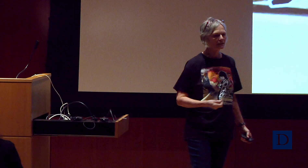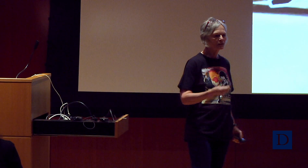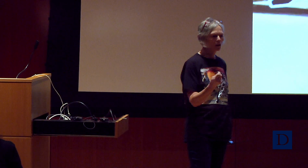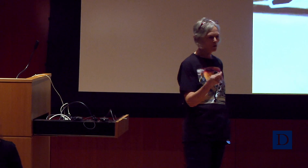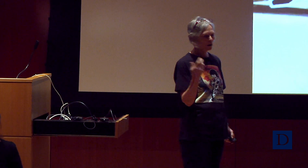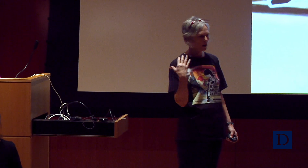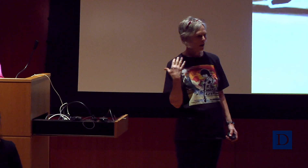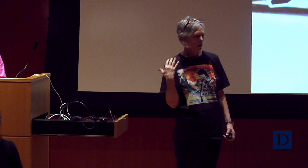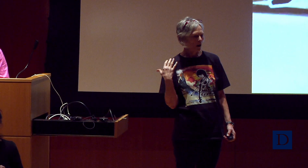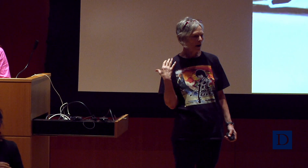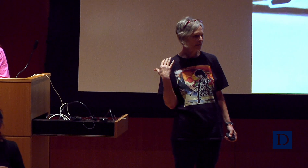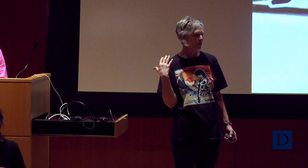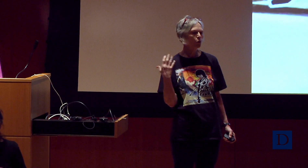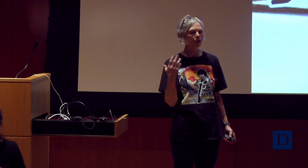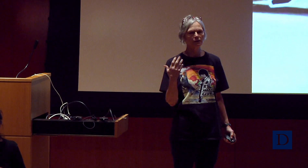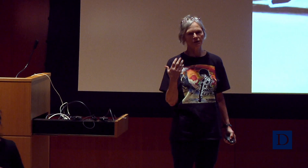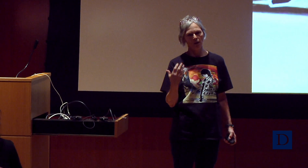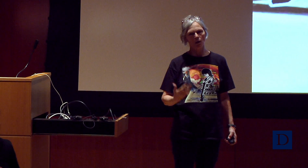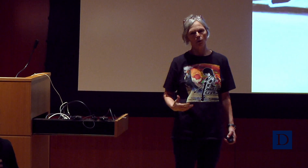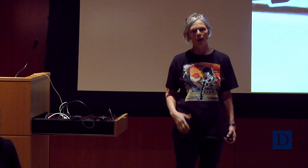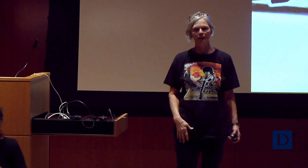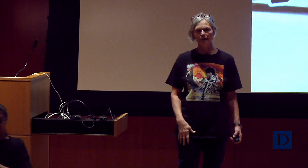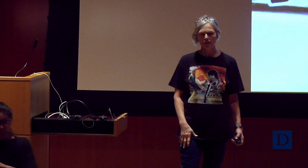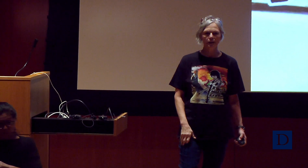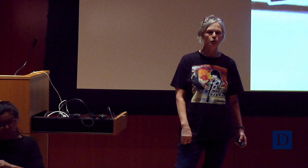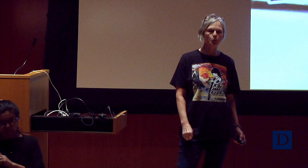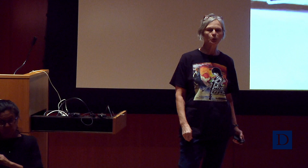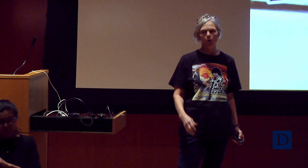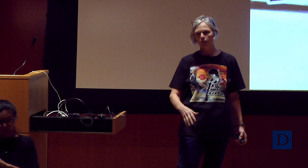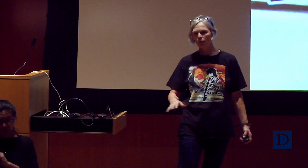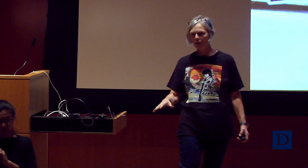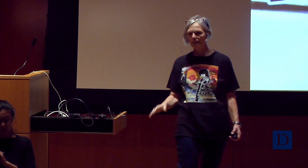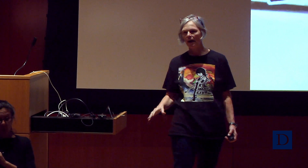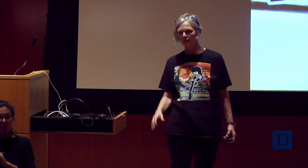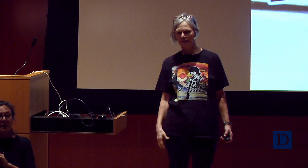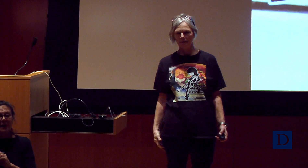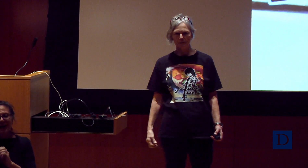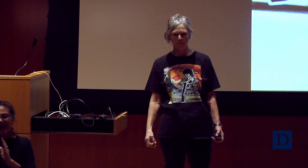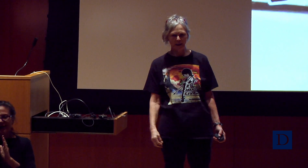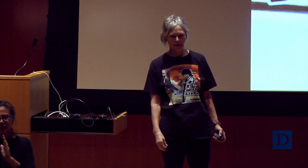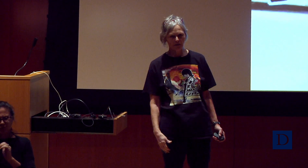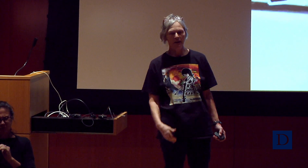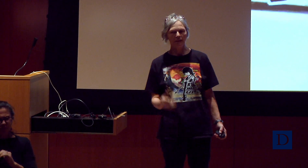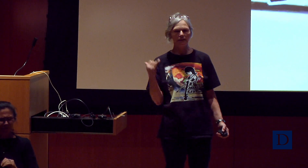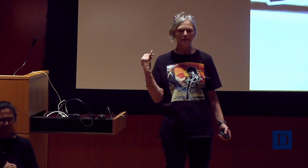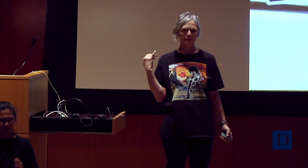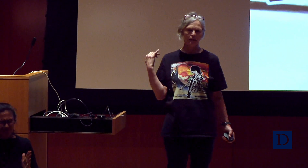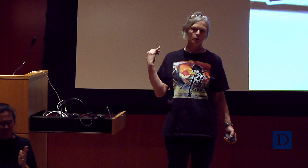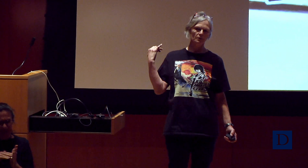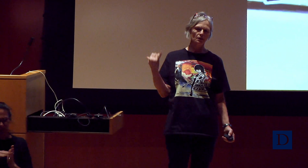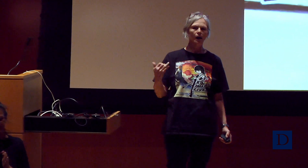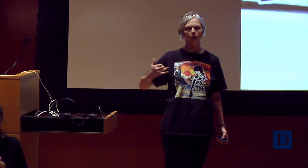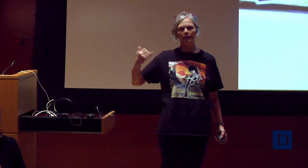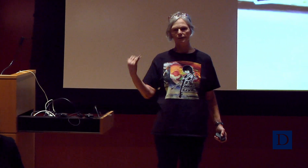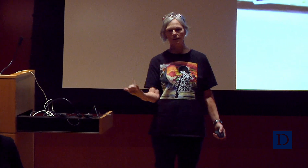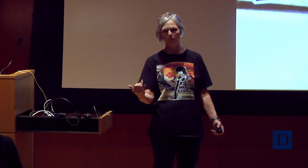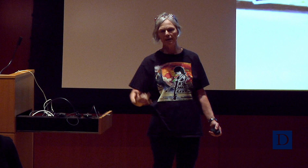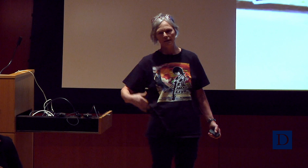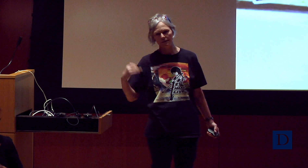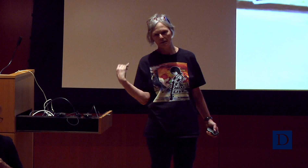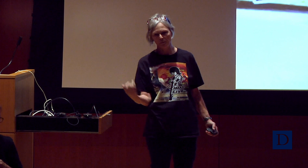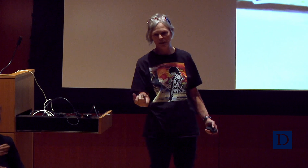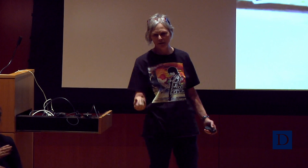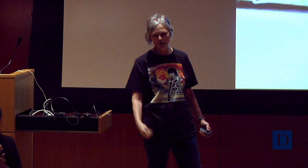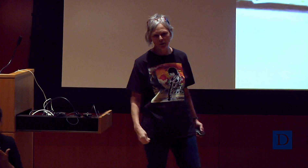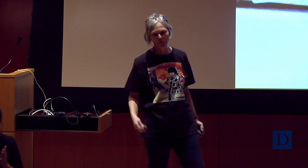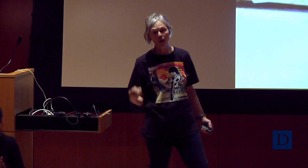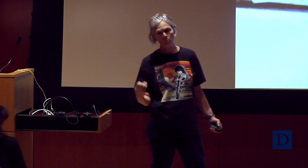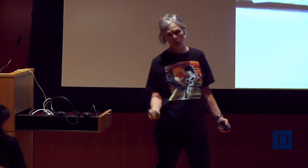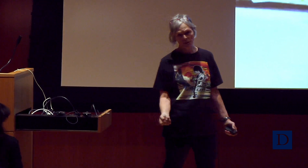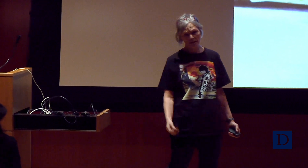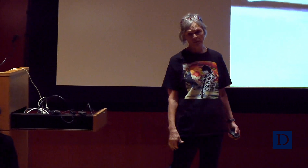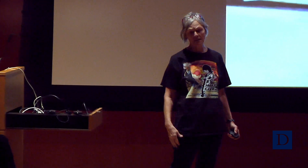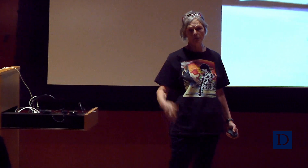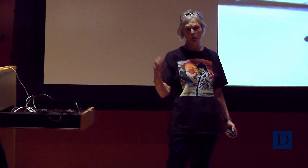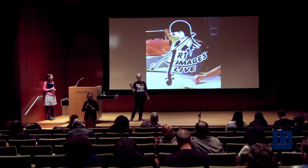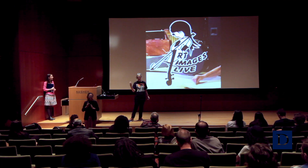So two years ago, I literally drew over 3,000 different bands. That doesn’t include songwriters, comedians, comedian shows, music festivals.